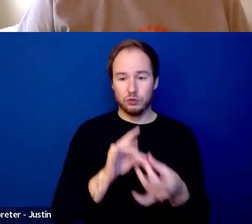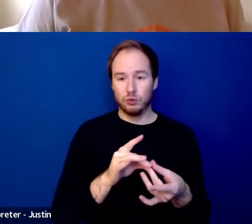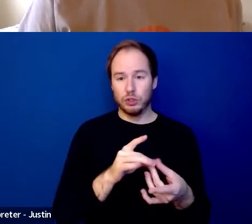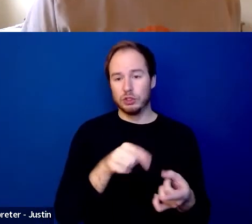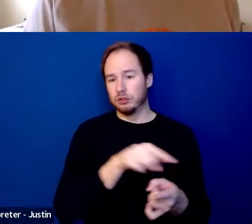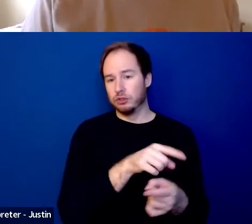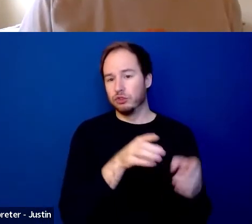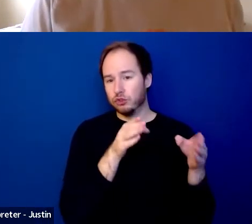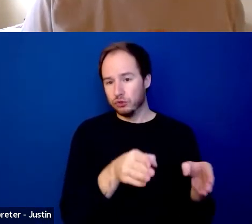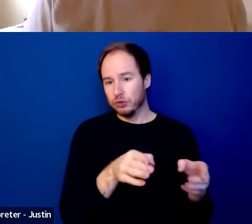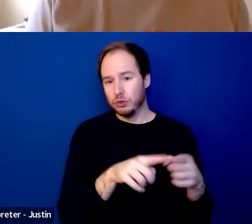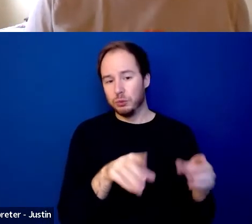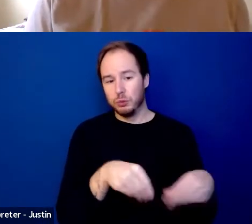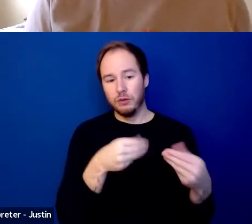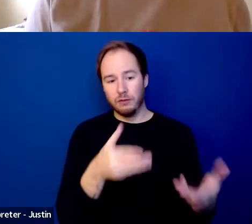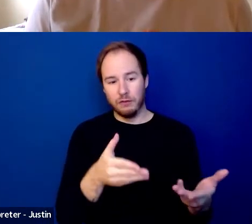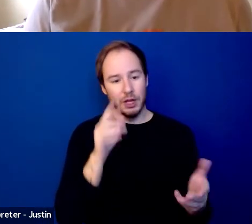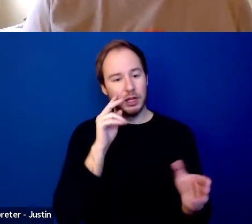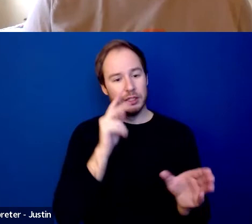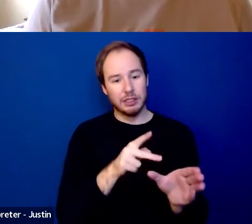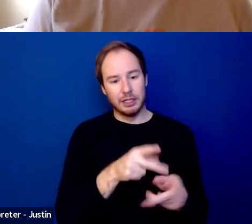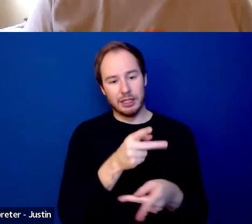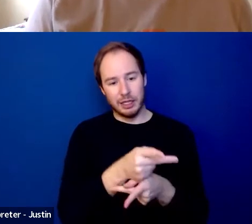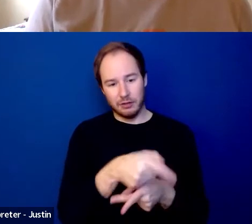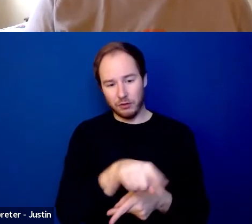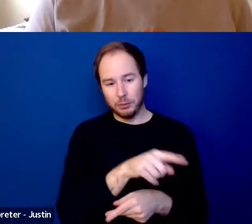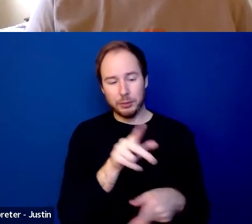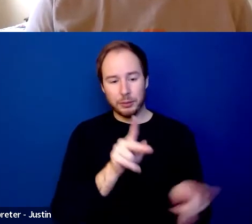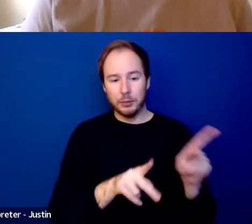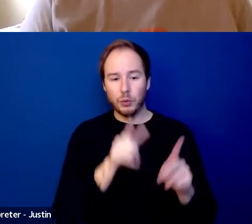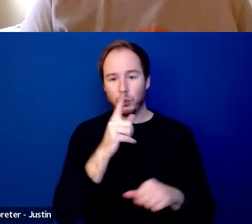providing psychiatric care for people sleeping outside.